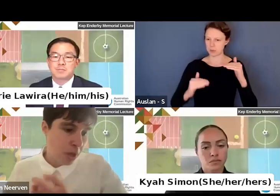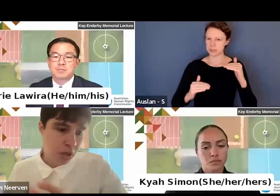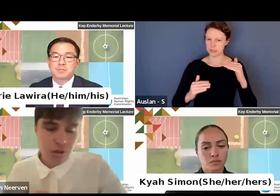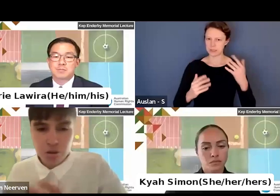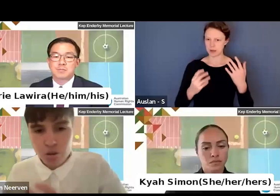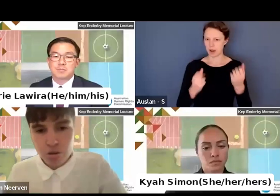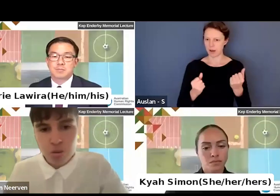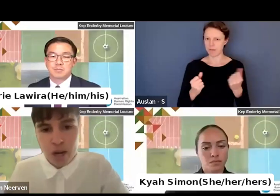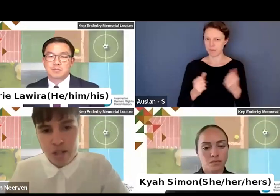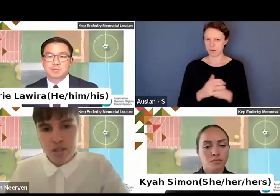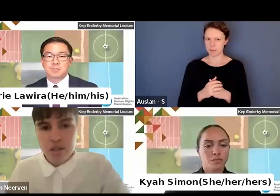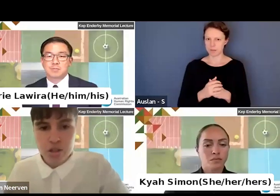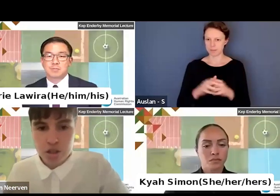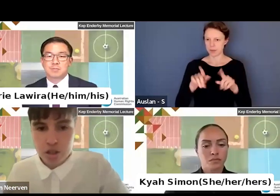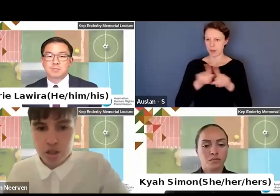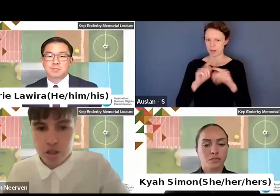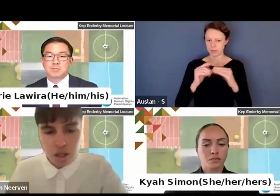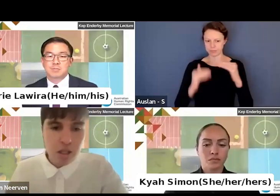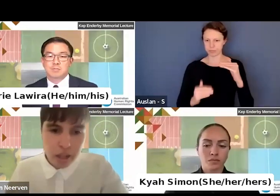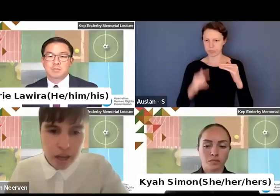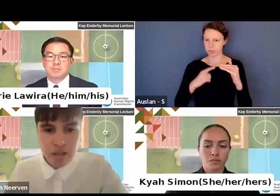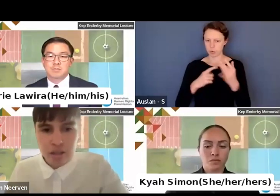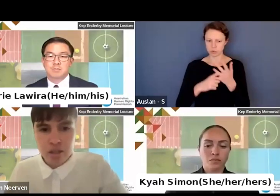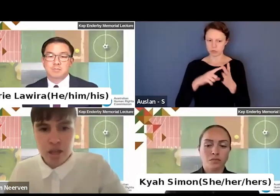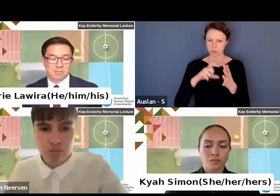but include race and class